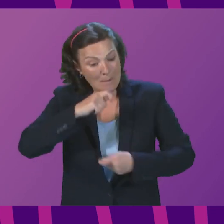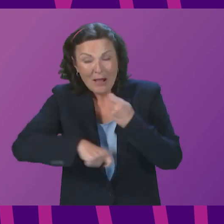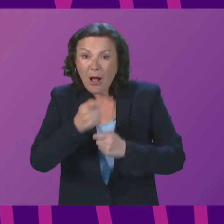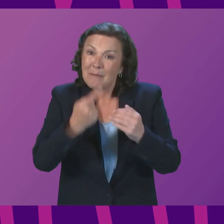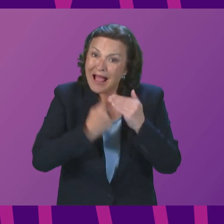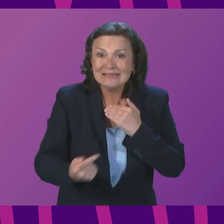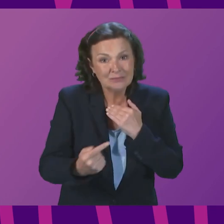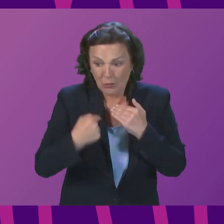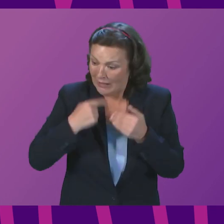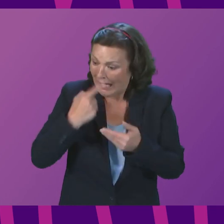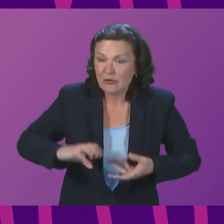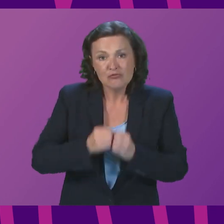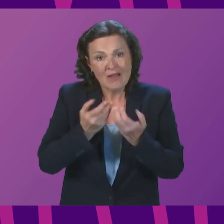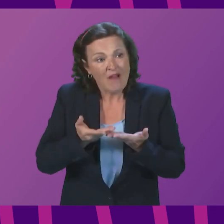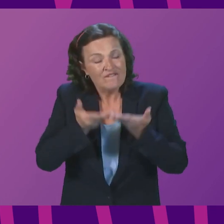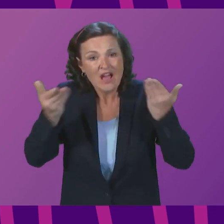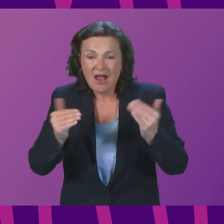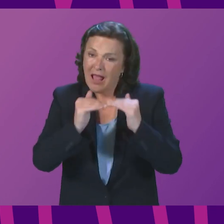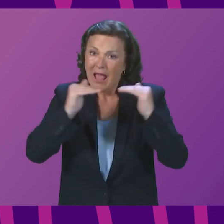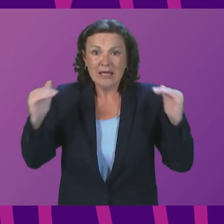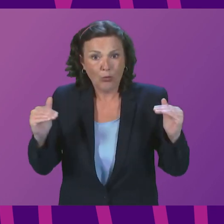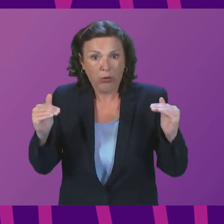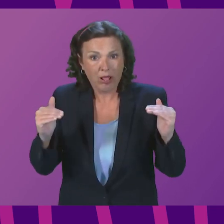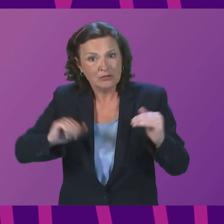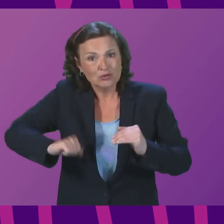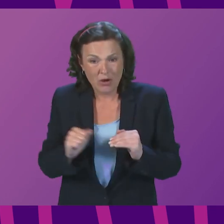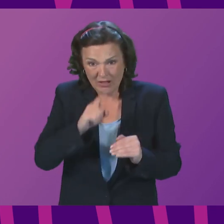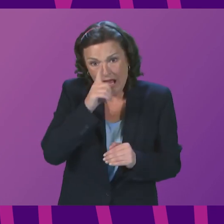Will the First Minister join me in opposing those dangerous plans, and can she outline